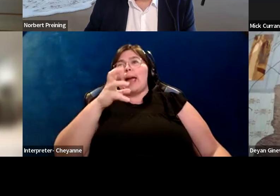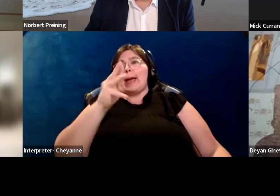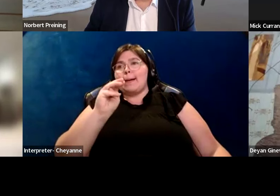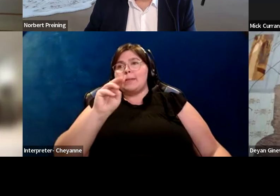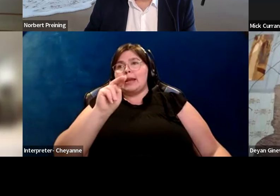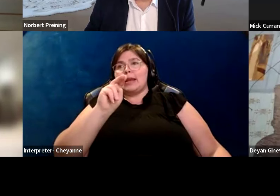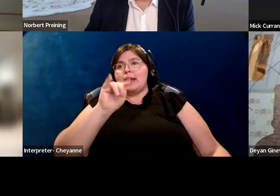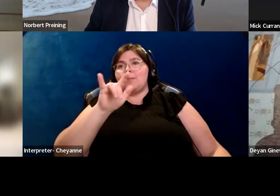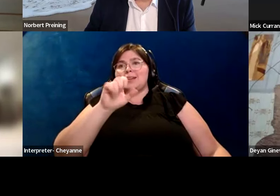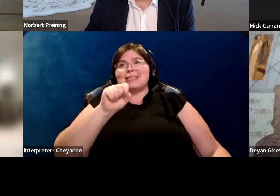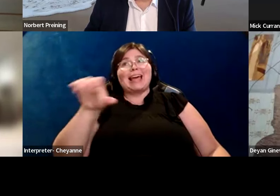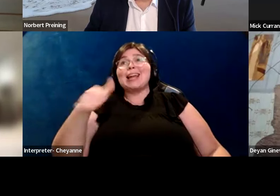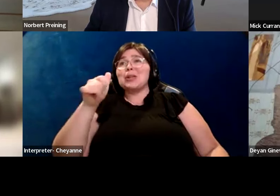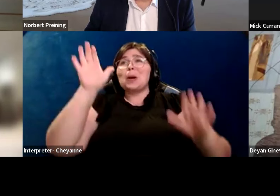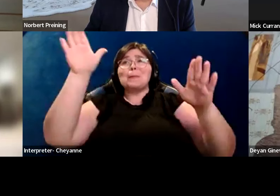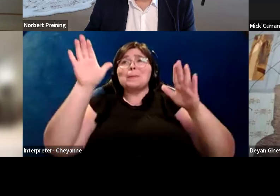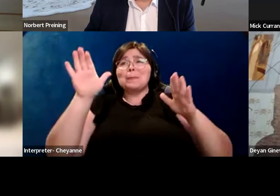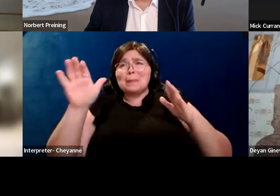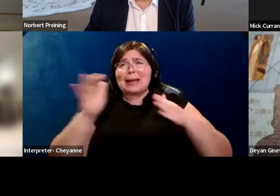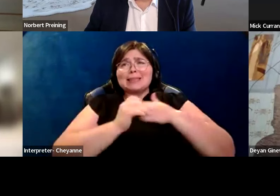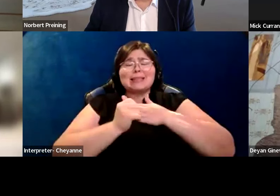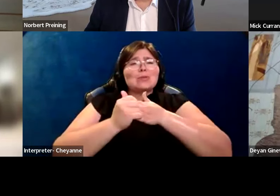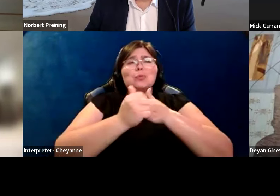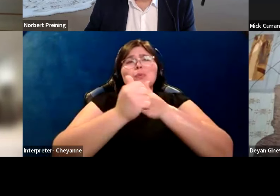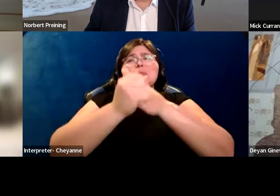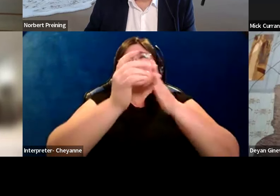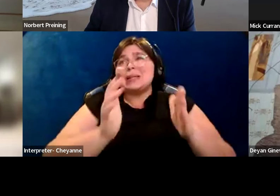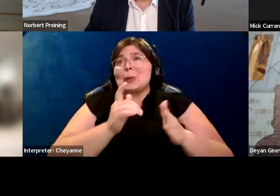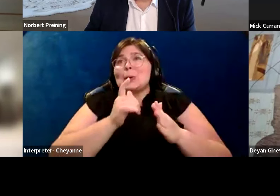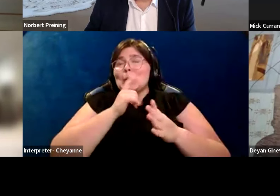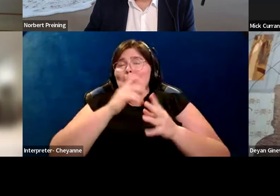like that, who have come up with really good ways of--